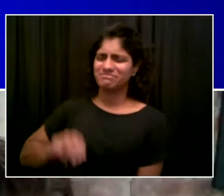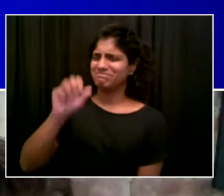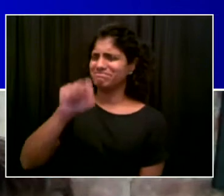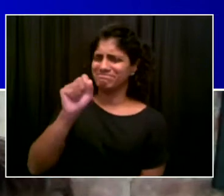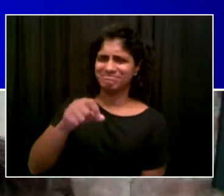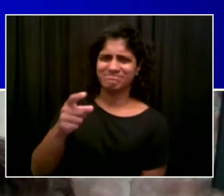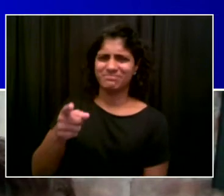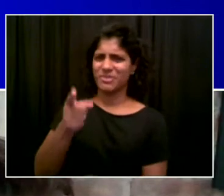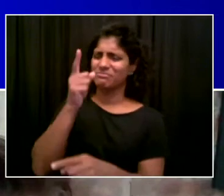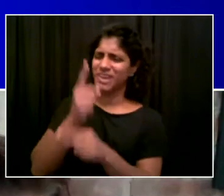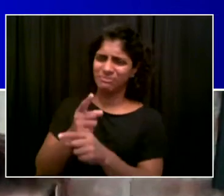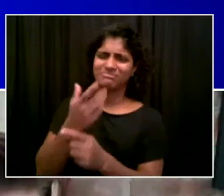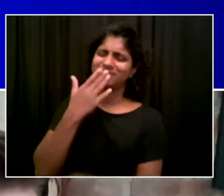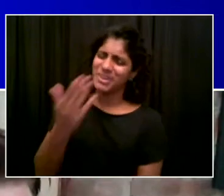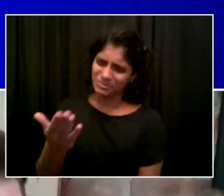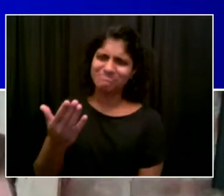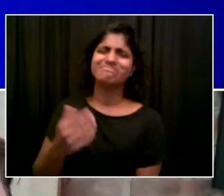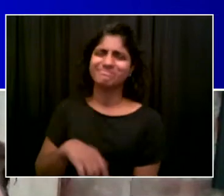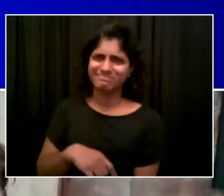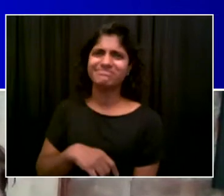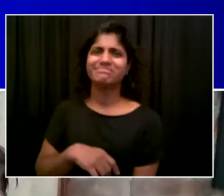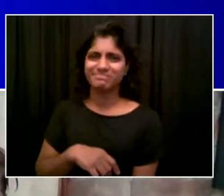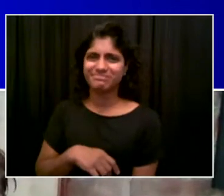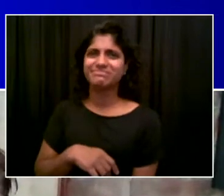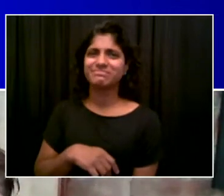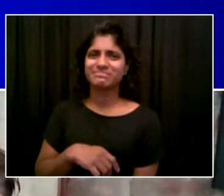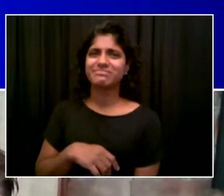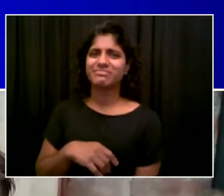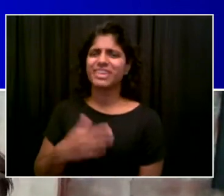WITHOUT THIS HAPPENING.